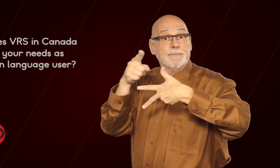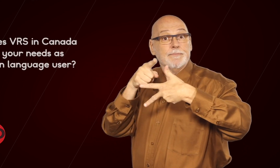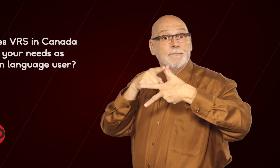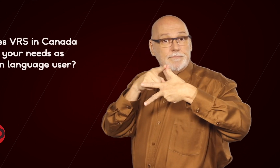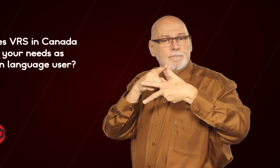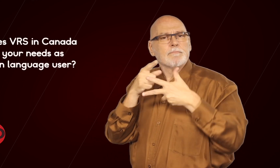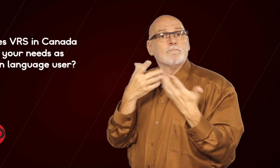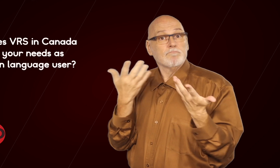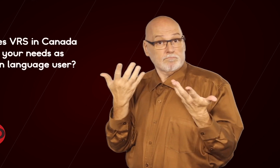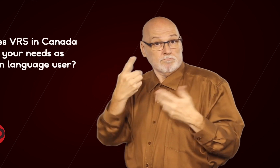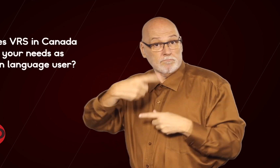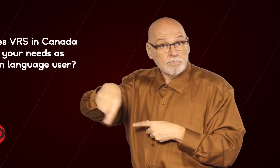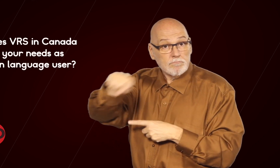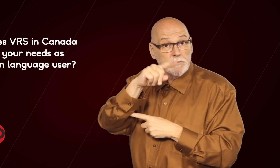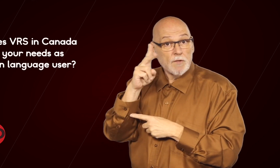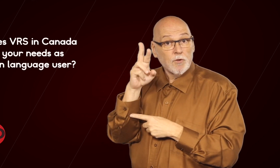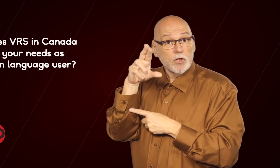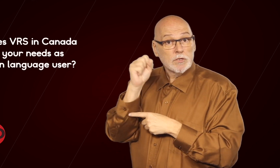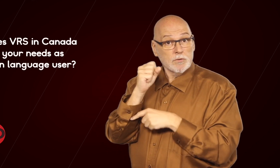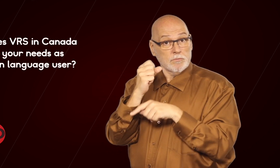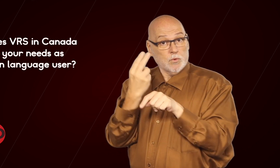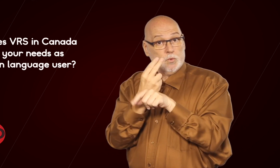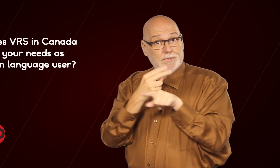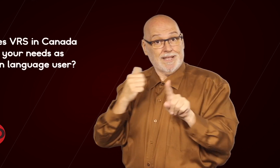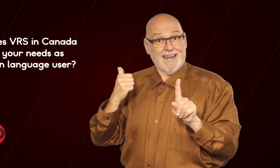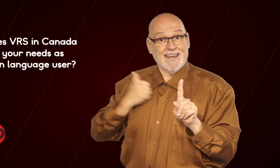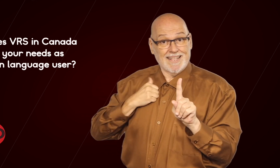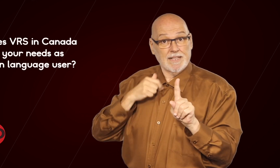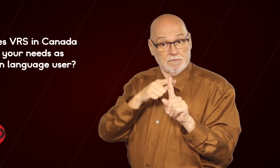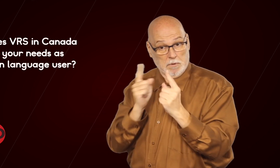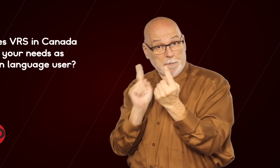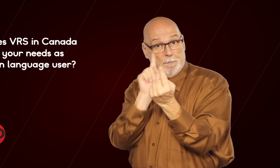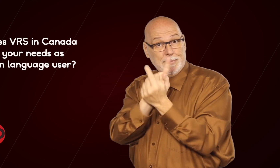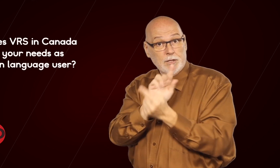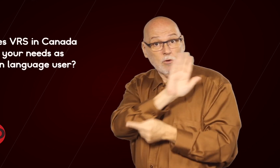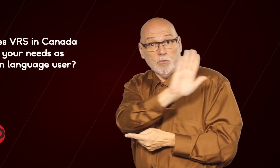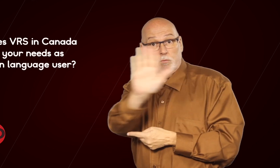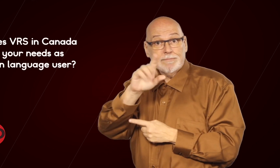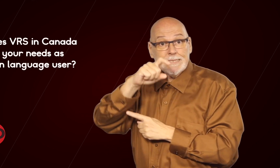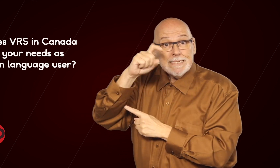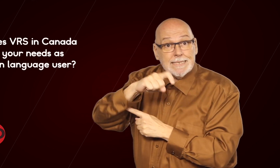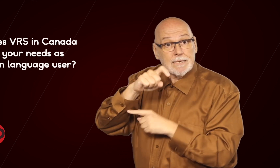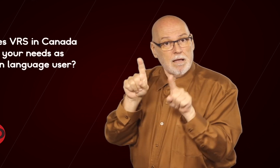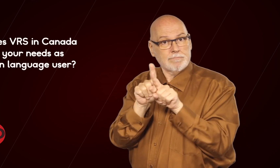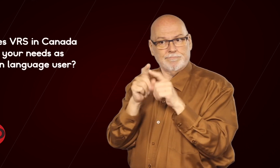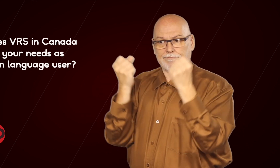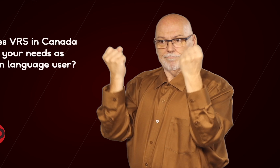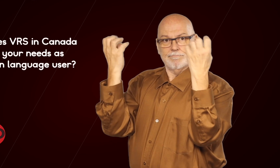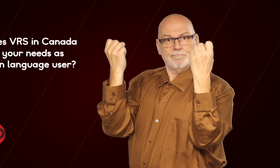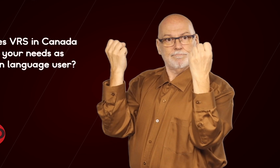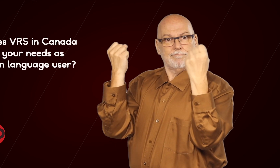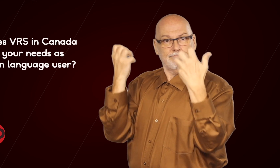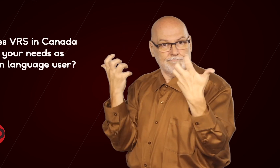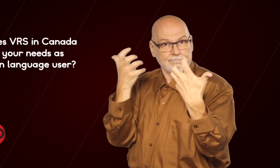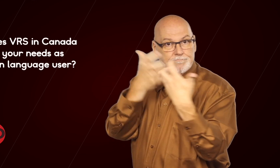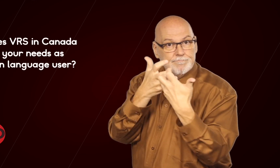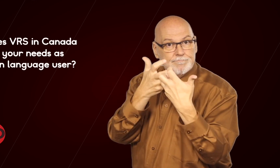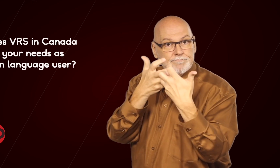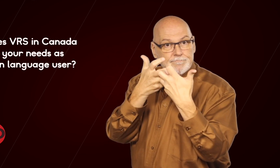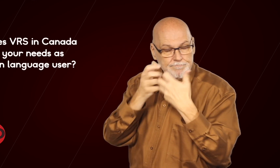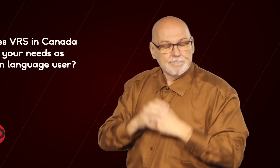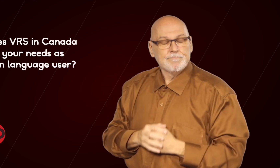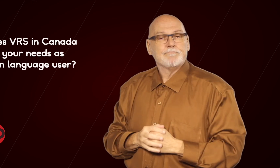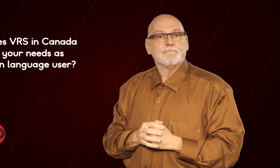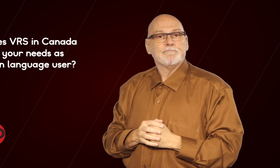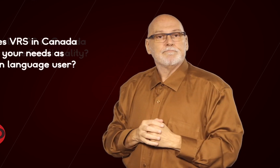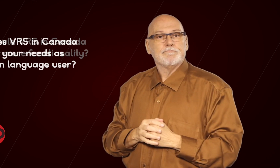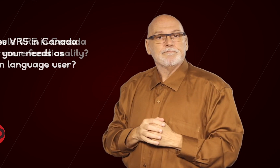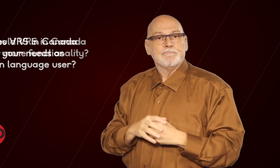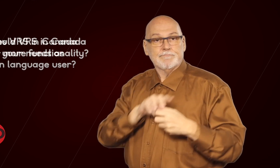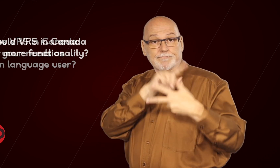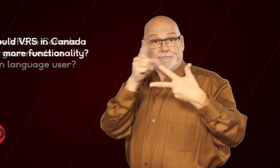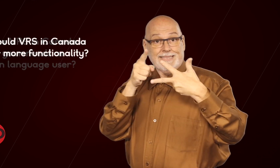* Does VRS in Canada meet your needs as a sign language user?